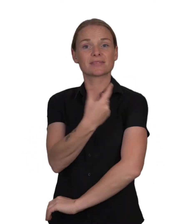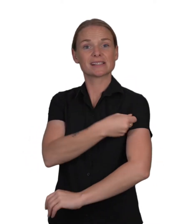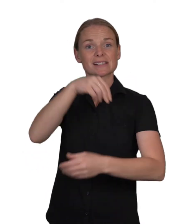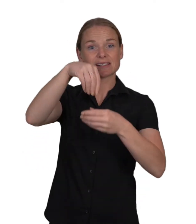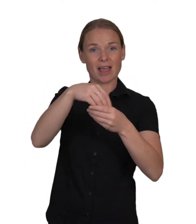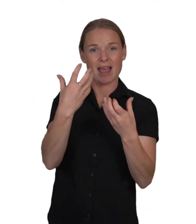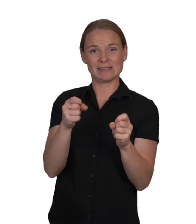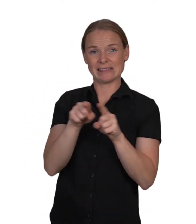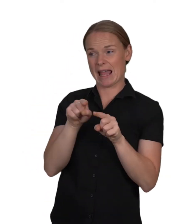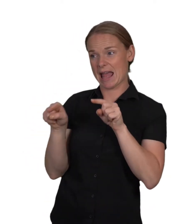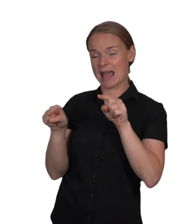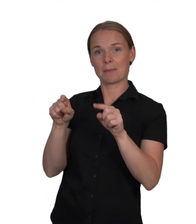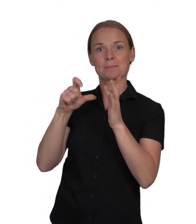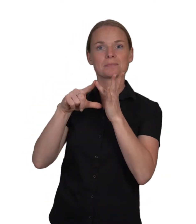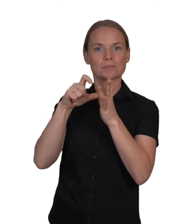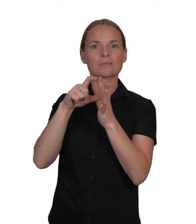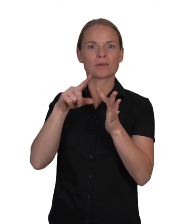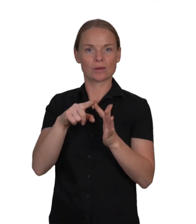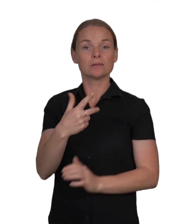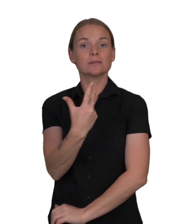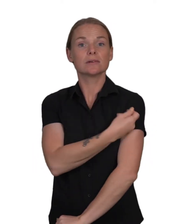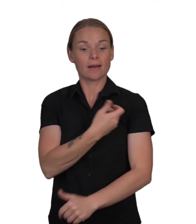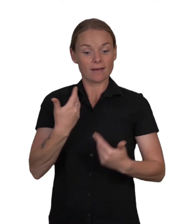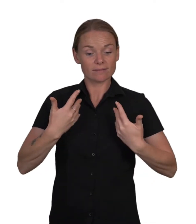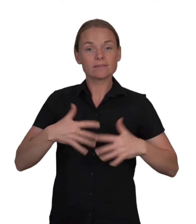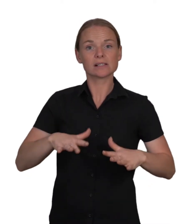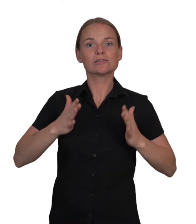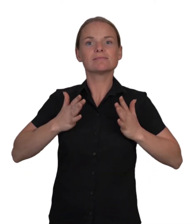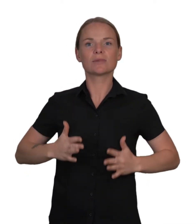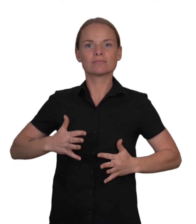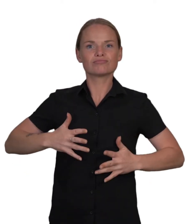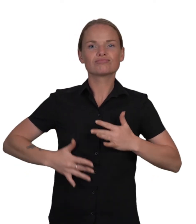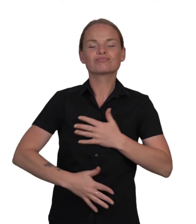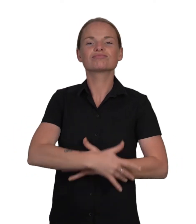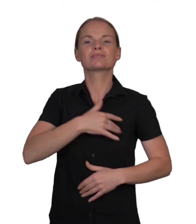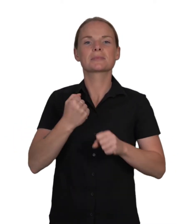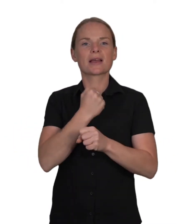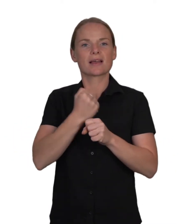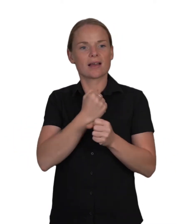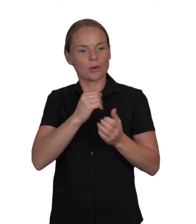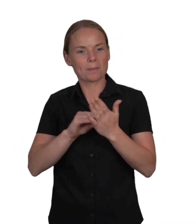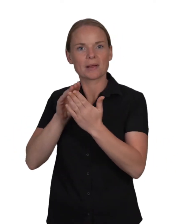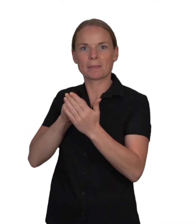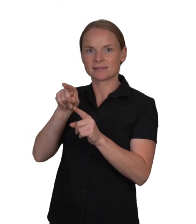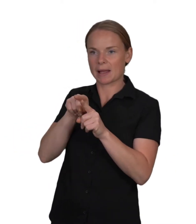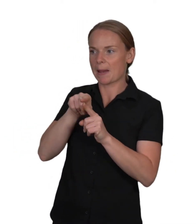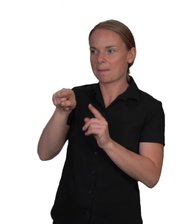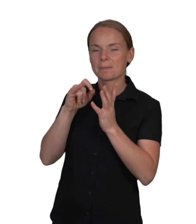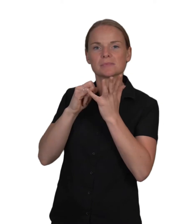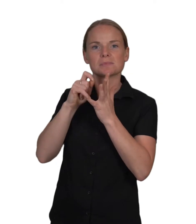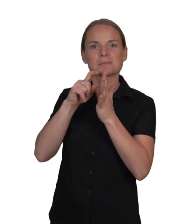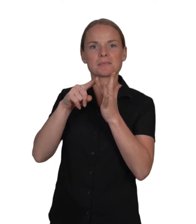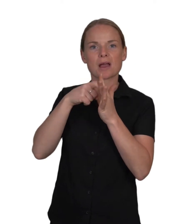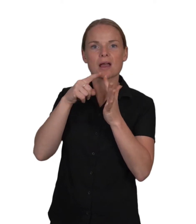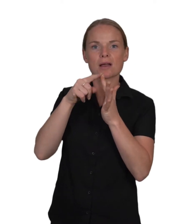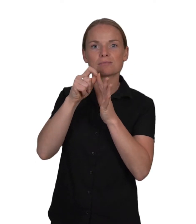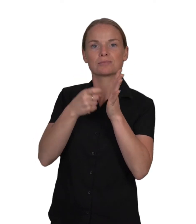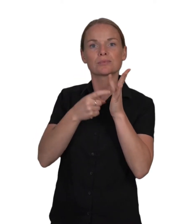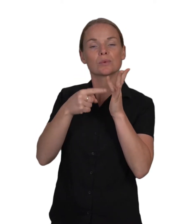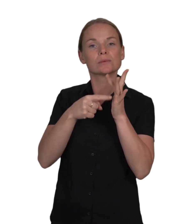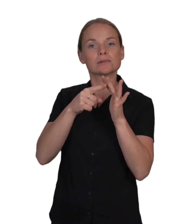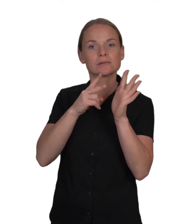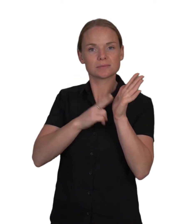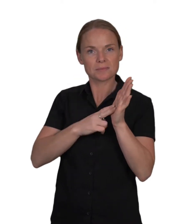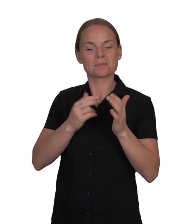After getting the vaccine, your body makes copies of the spike protein.